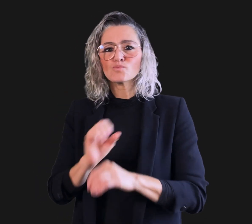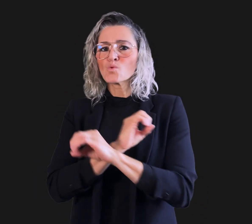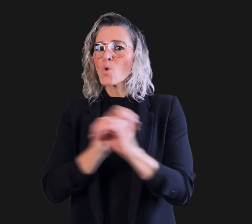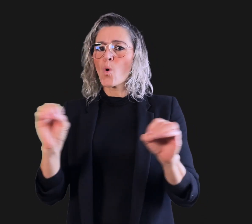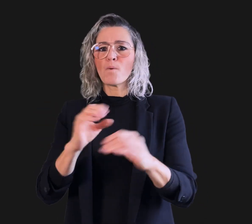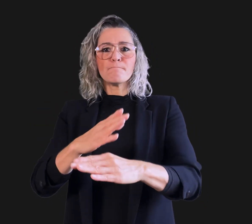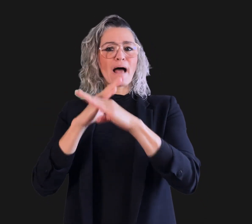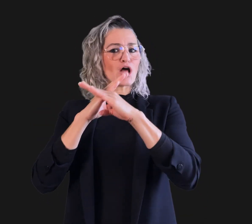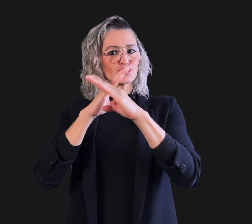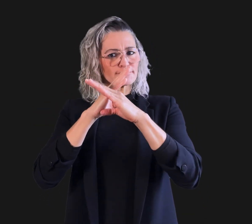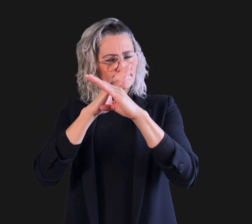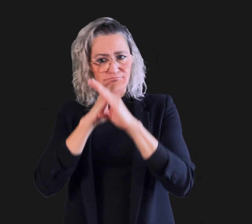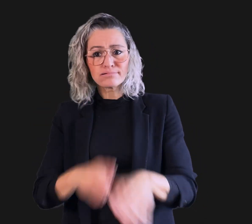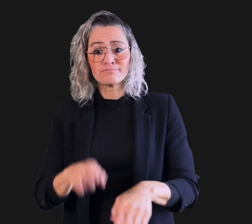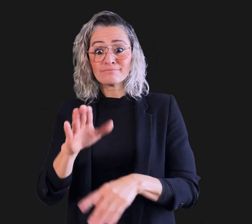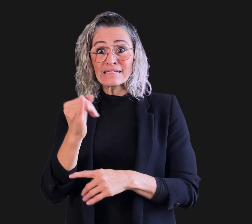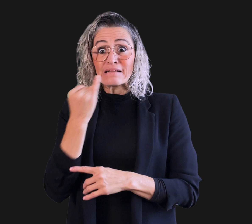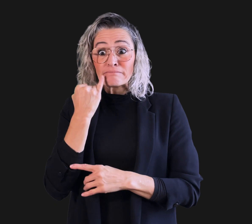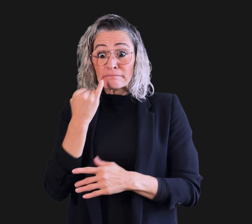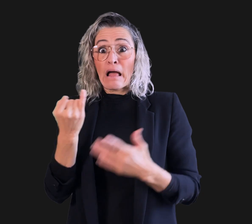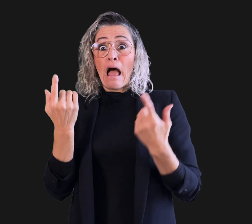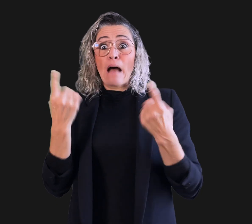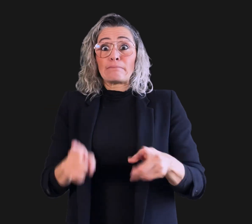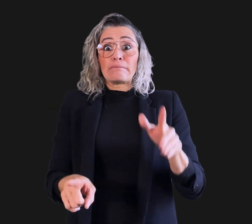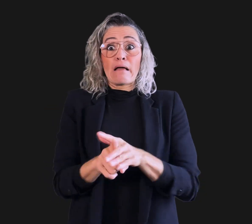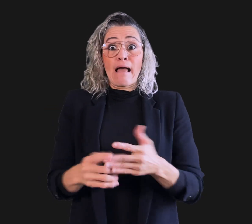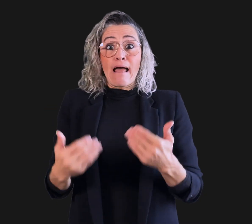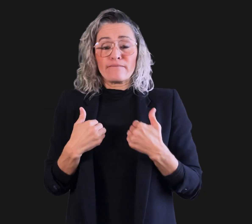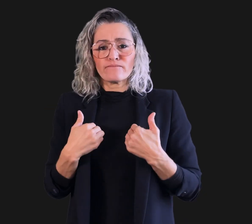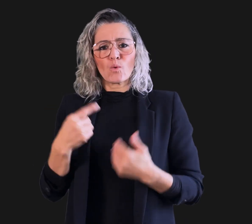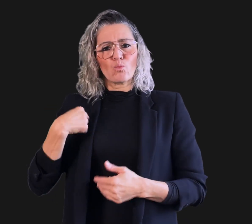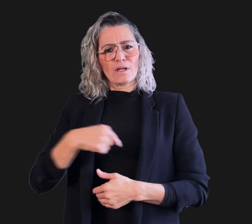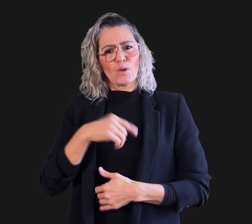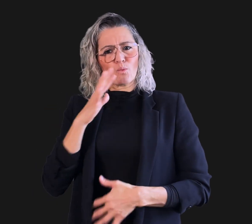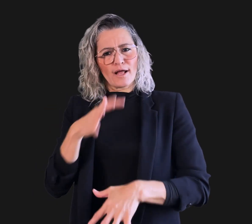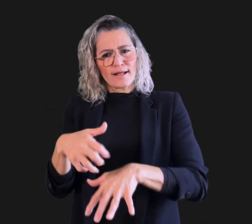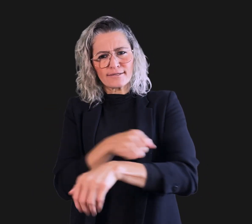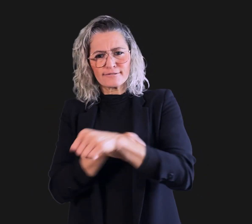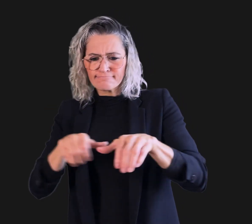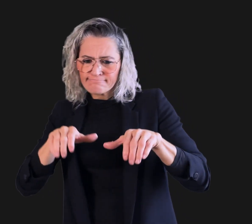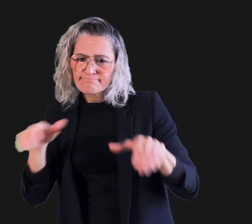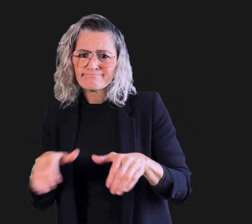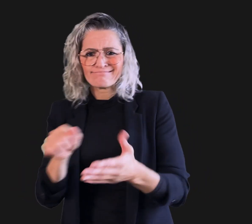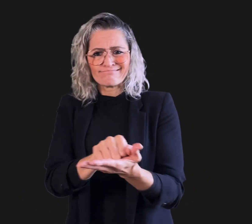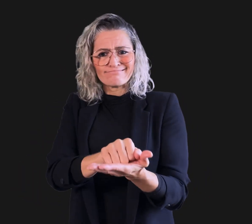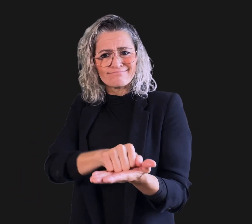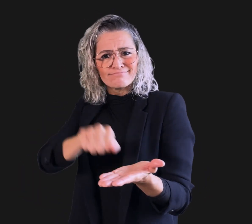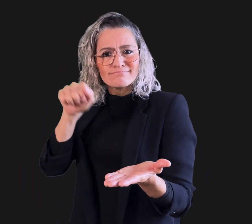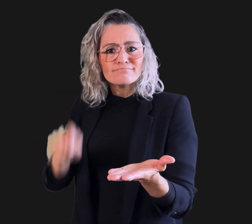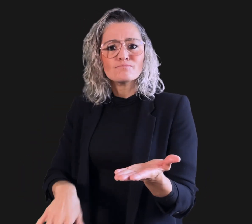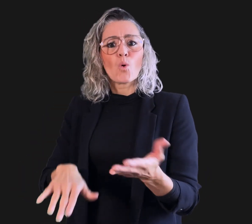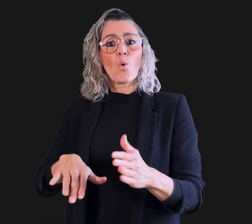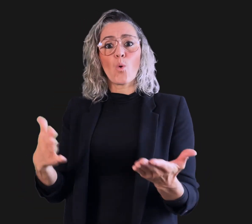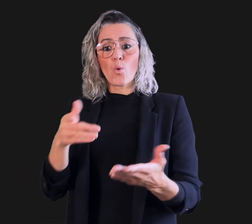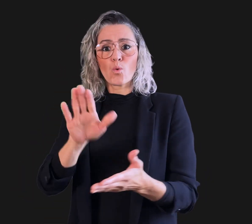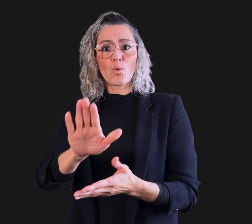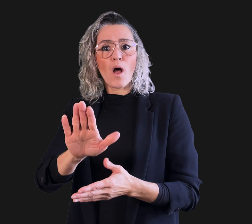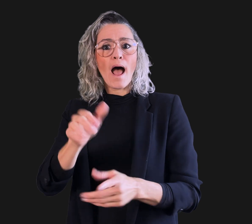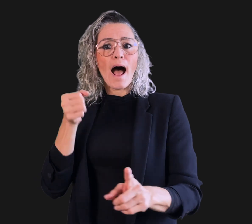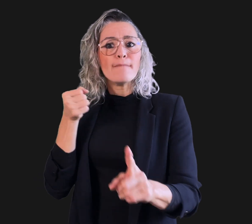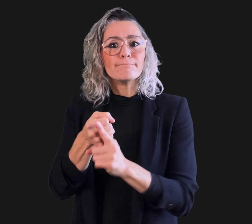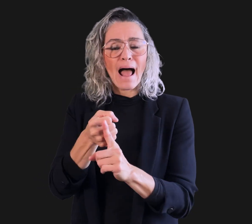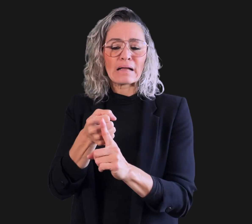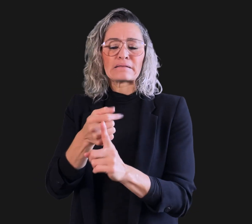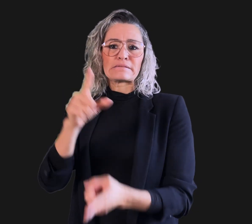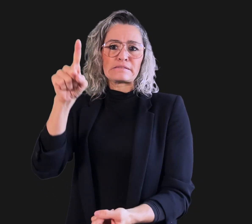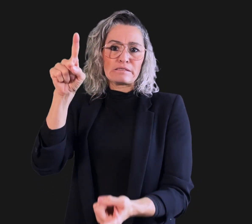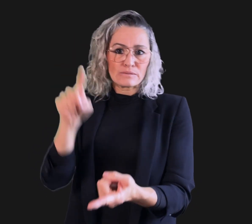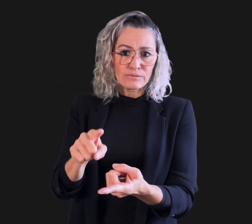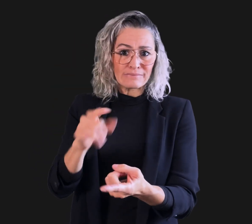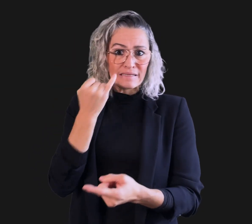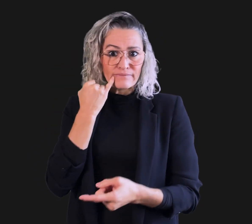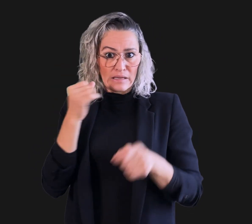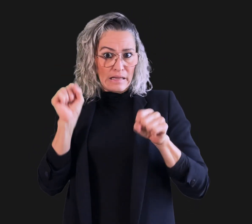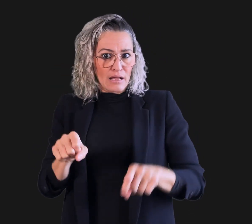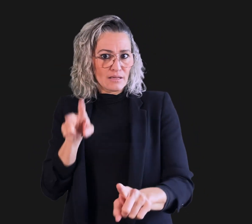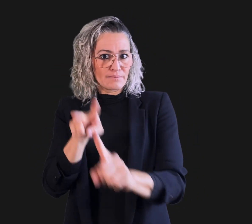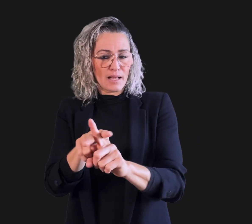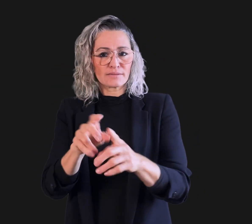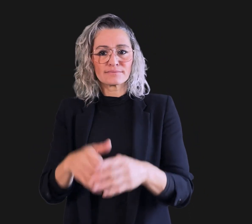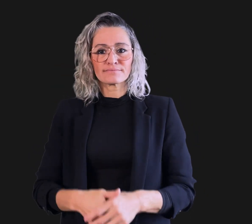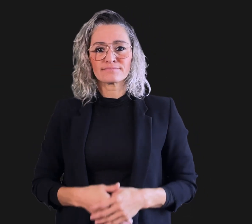and barriers and take steps to remove or mitigate their impact, if applicable.